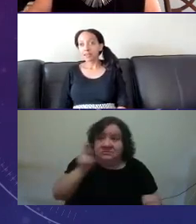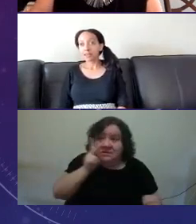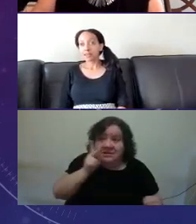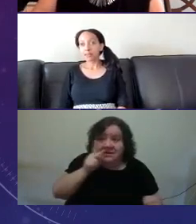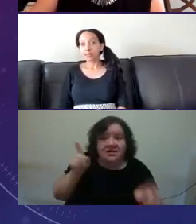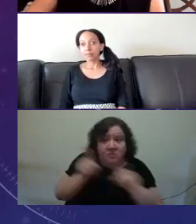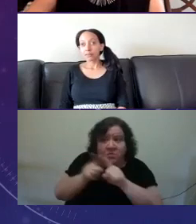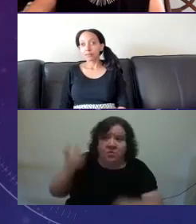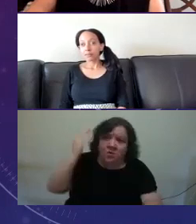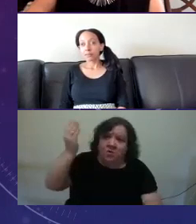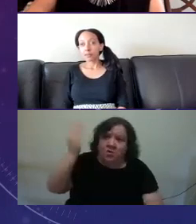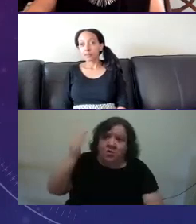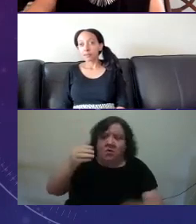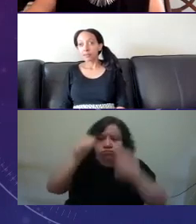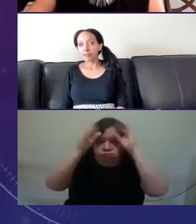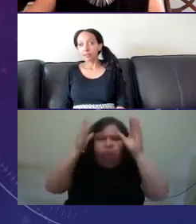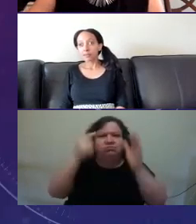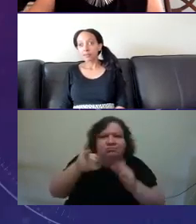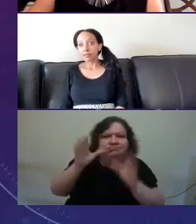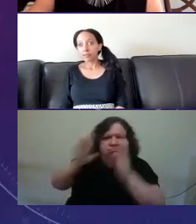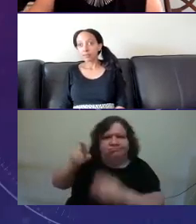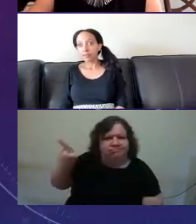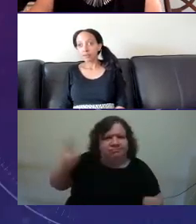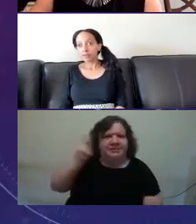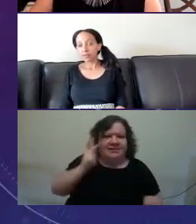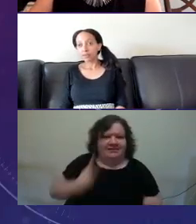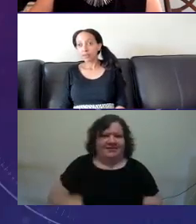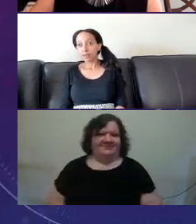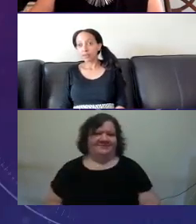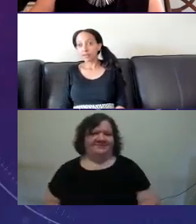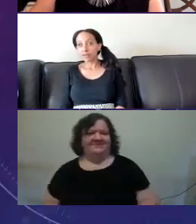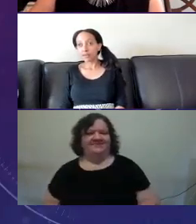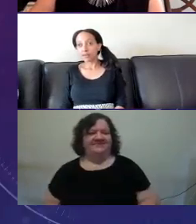switch before I started doing um my presentation